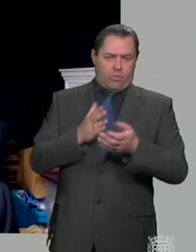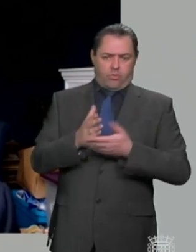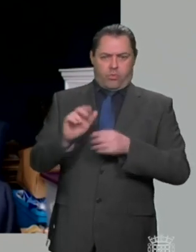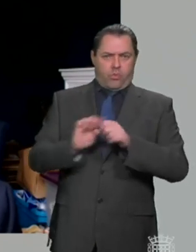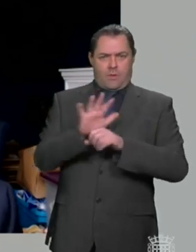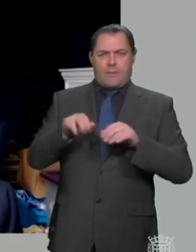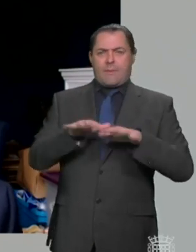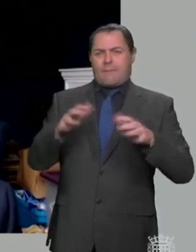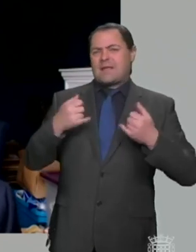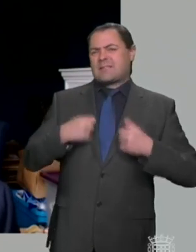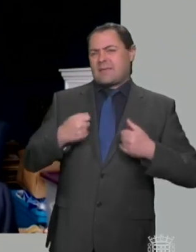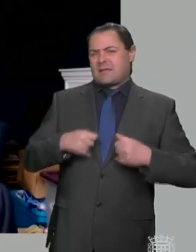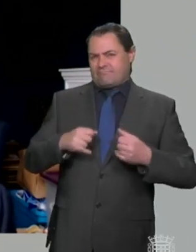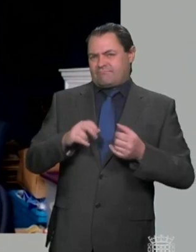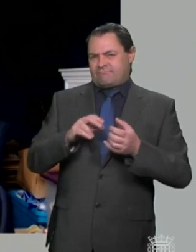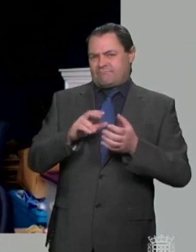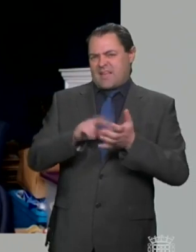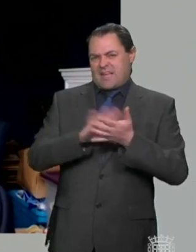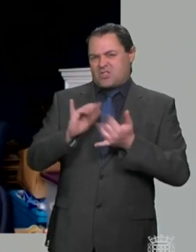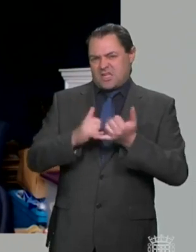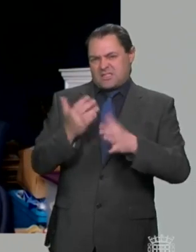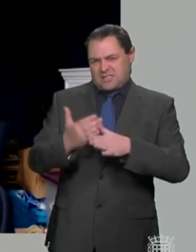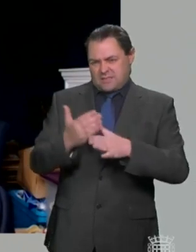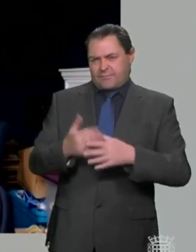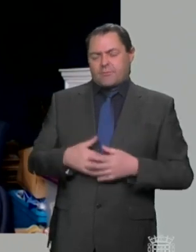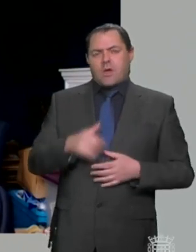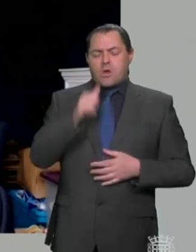My right hon. Friend will be aware that the Health and Social Care Act 2012 resulted in local